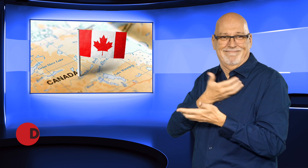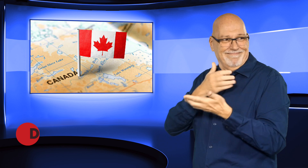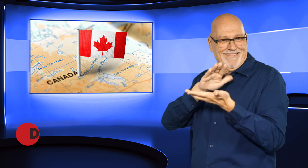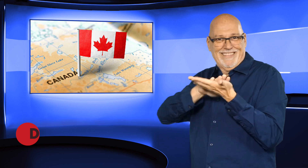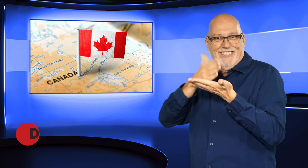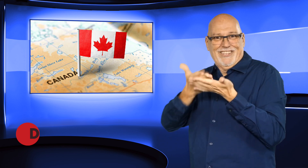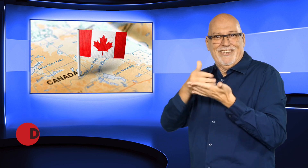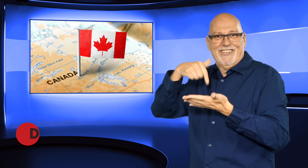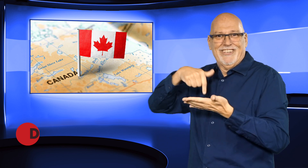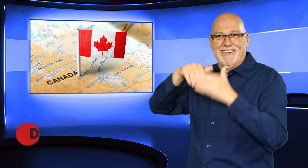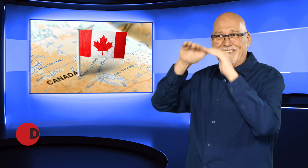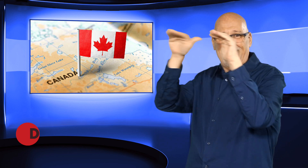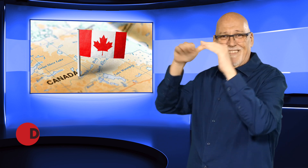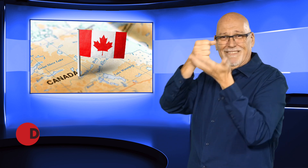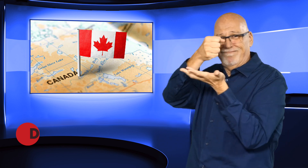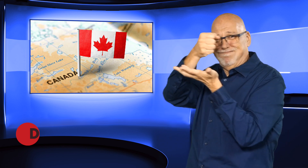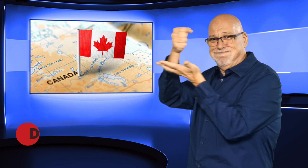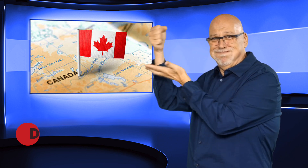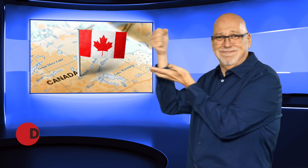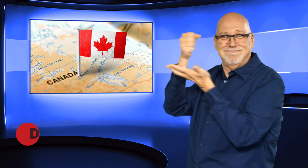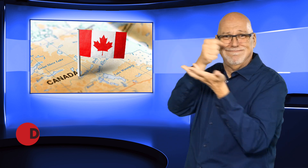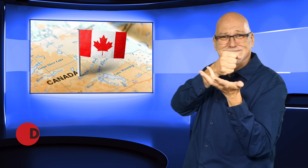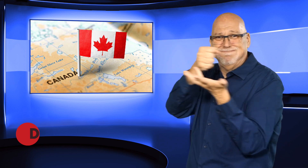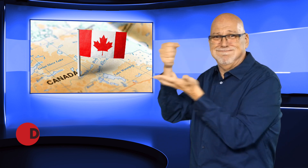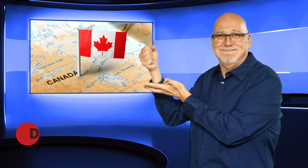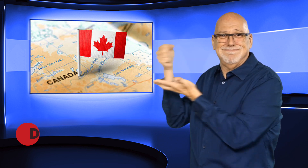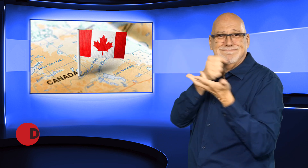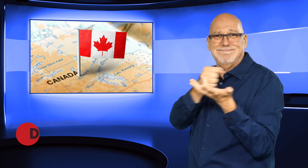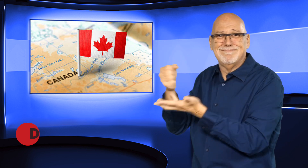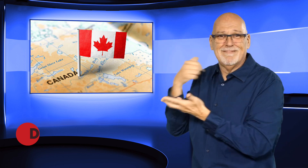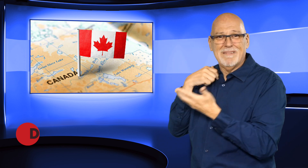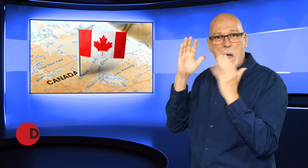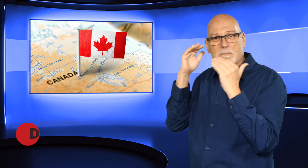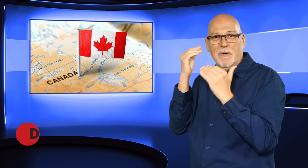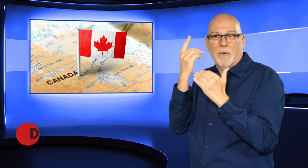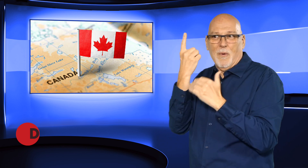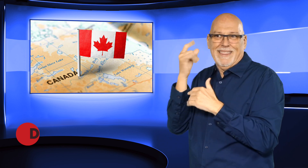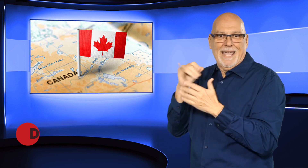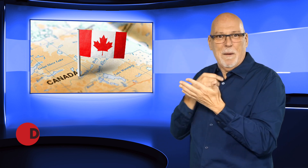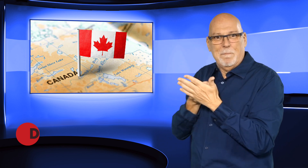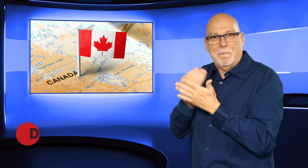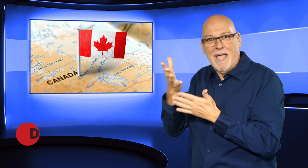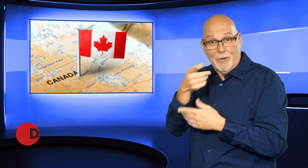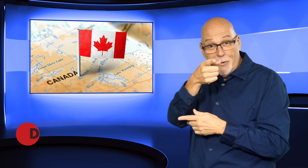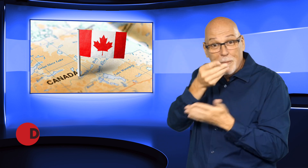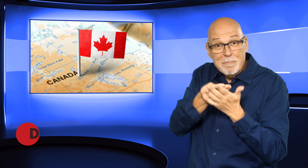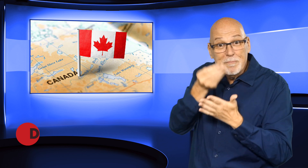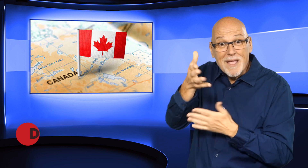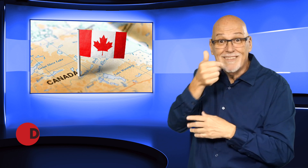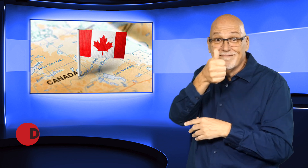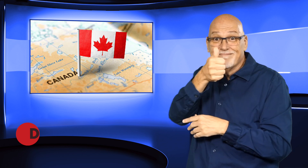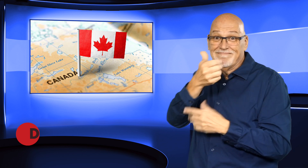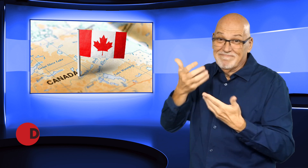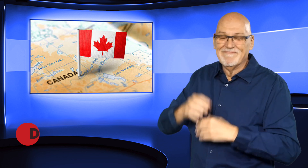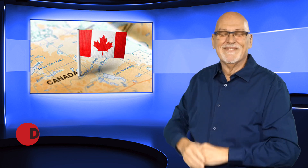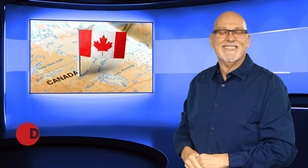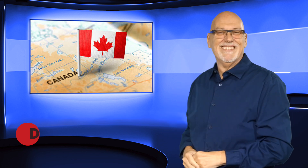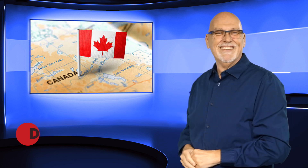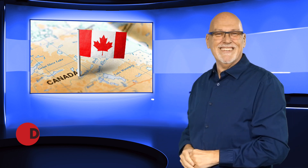on my kitchen shelves, I have too many mugs! I hope you did buy yours?